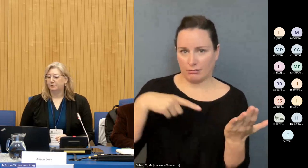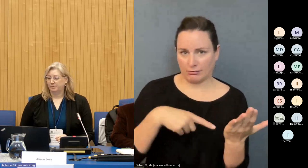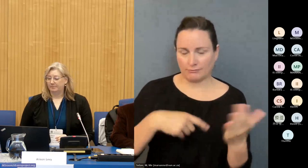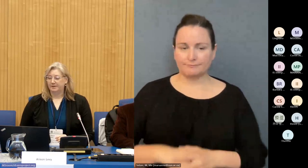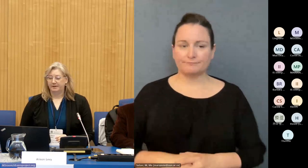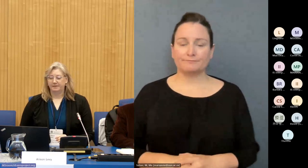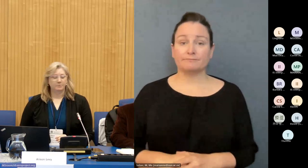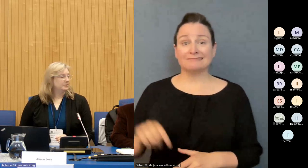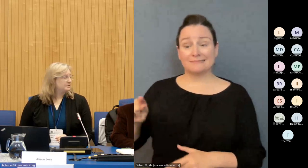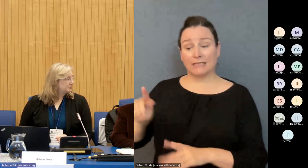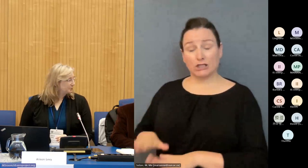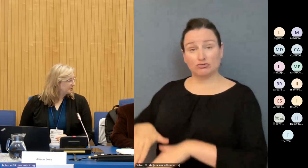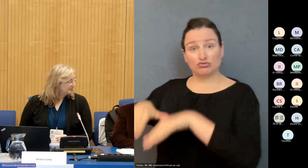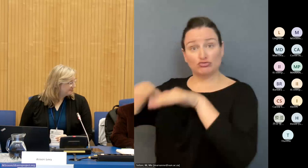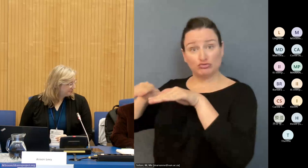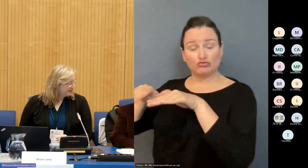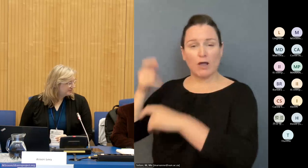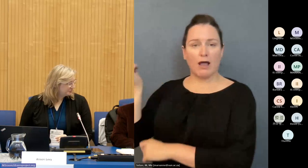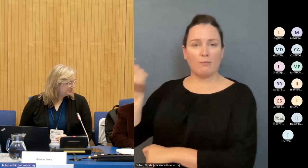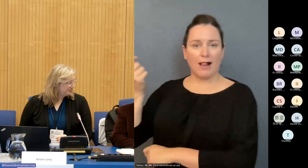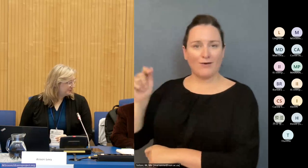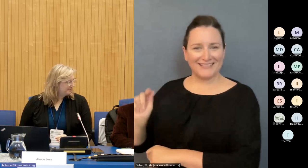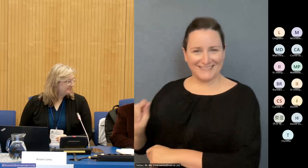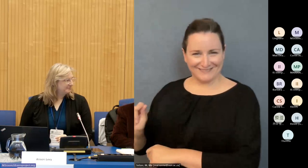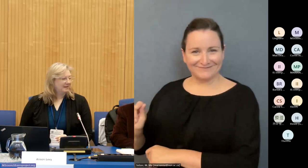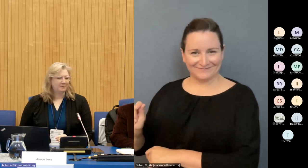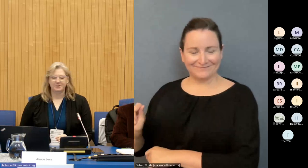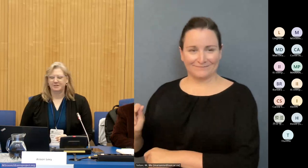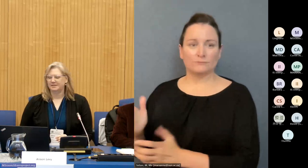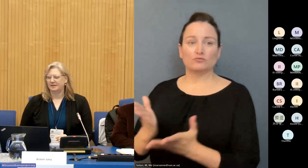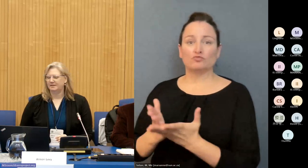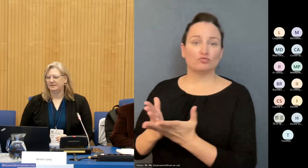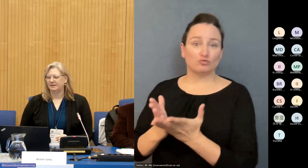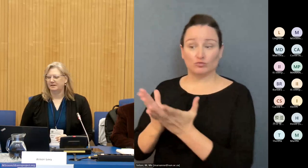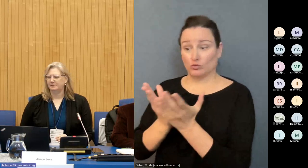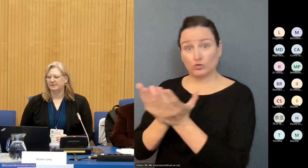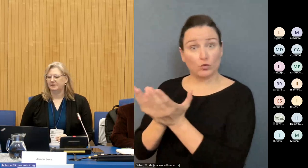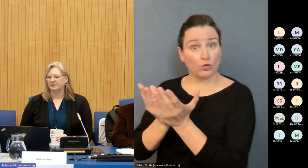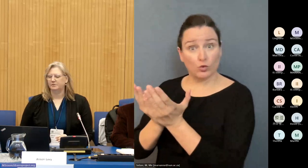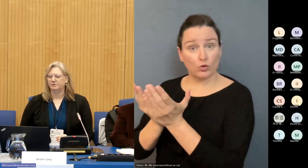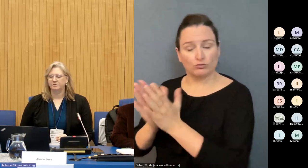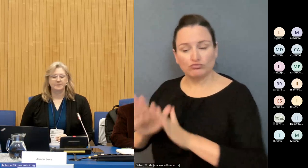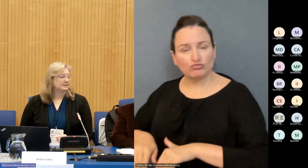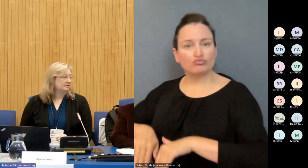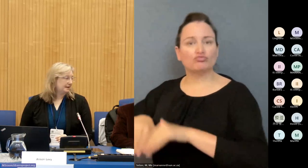grew up there, went to school, except for a masters program in which he attended in South